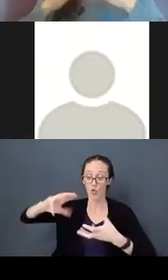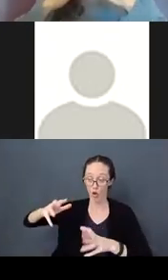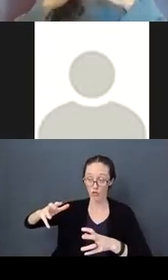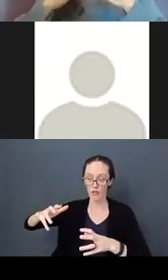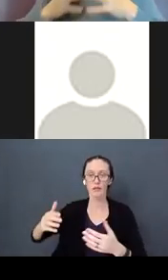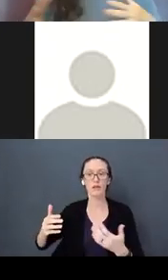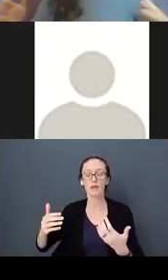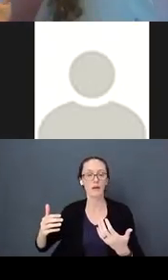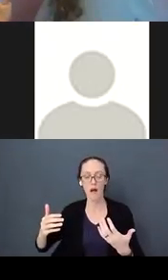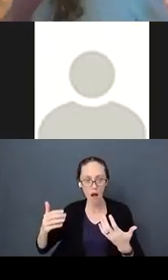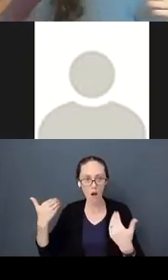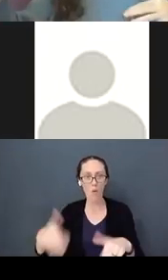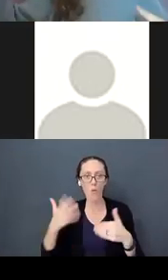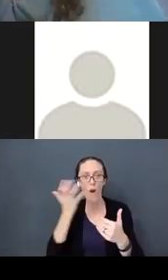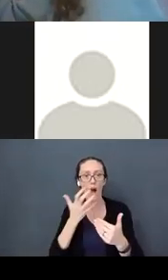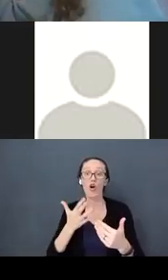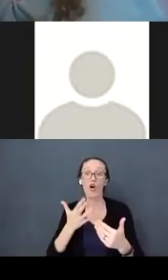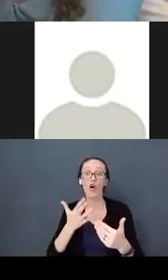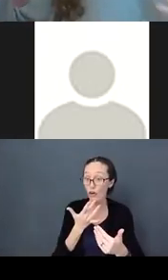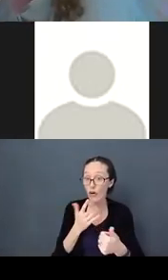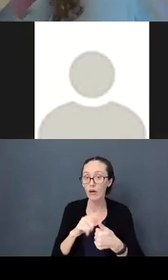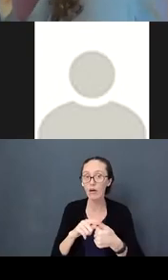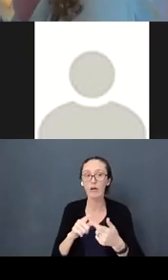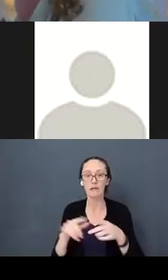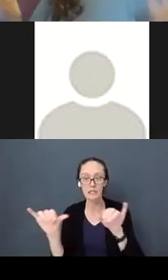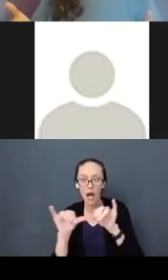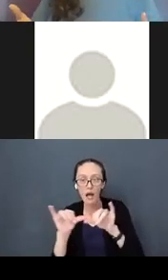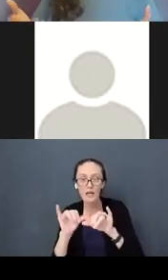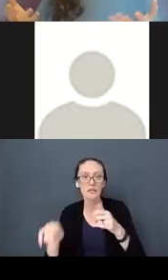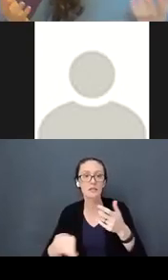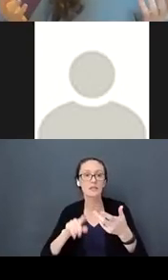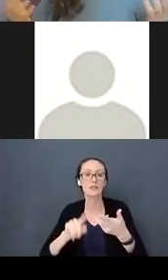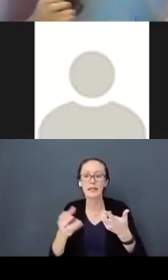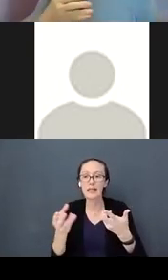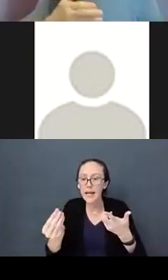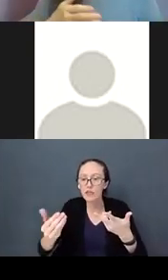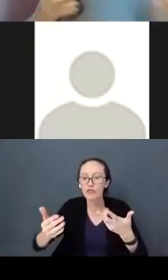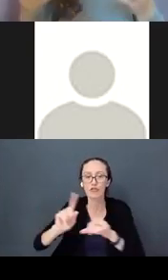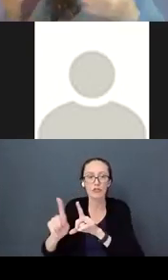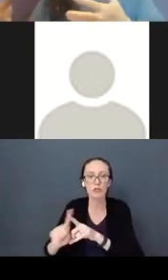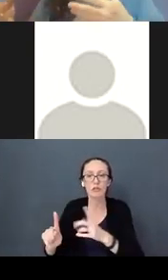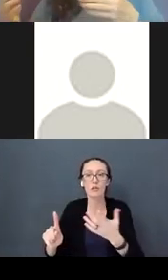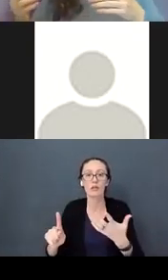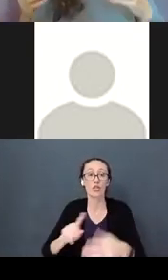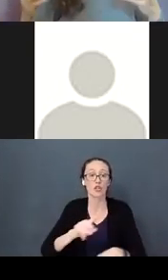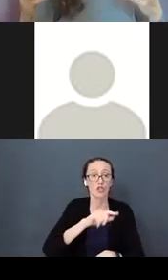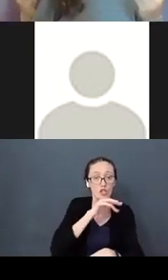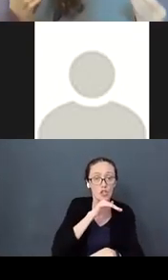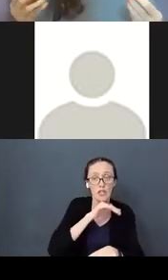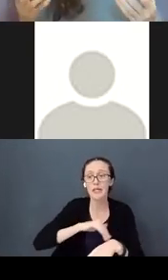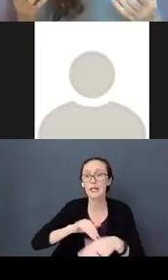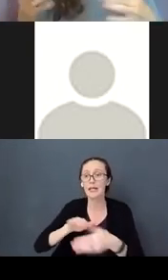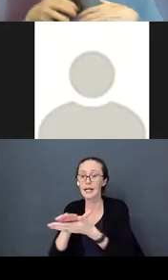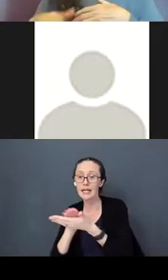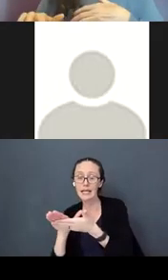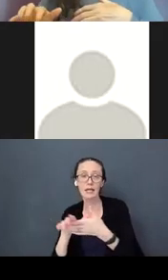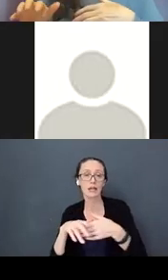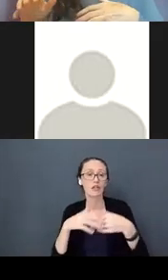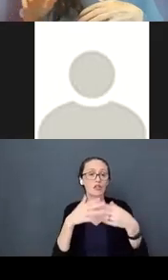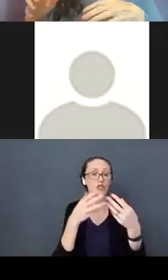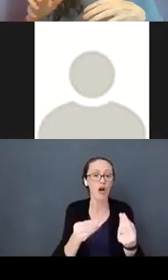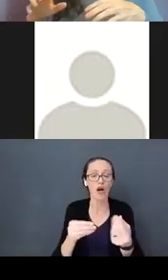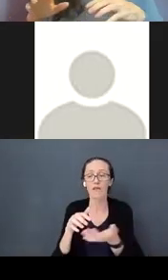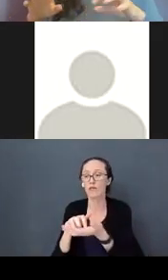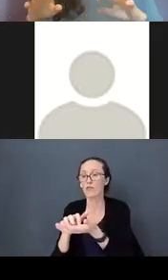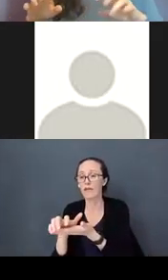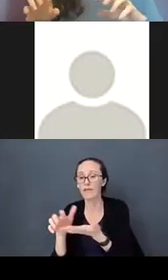so many varieties of colors, sizes, textures. You have dirty, clean, soft, rough, scratchy.